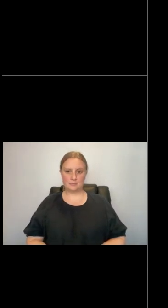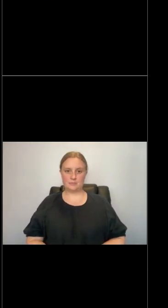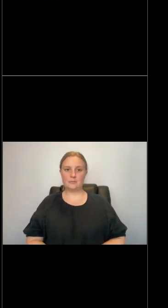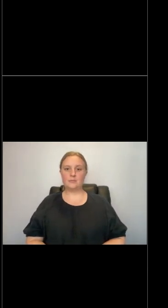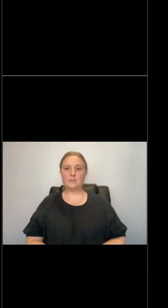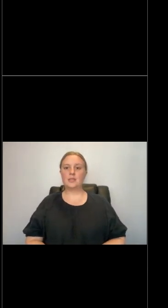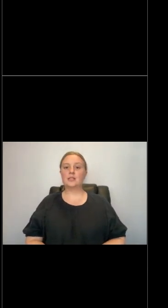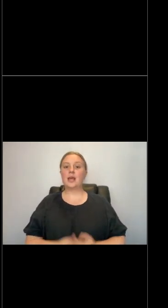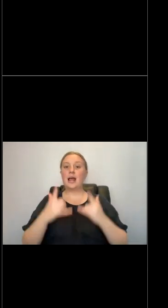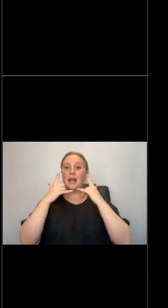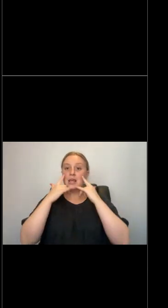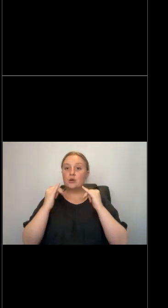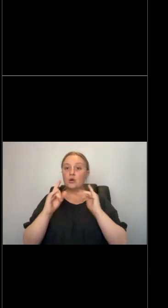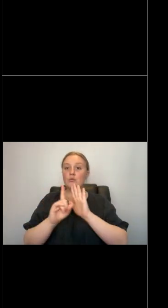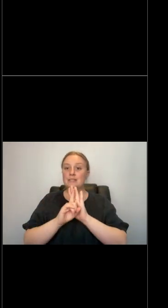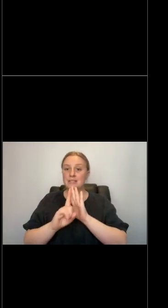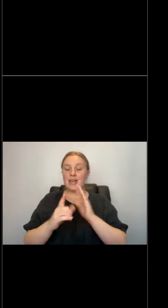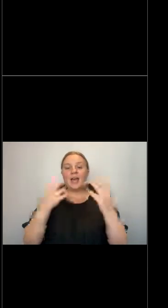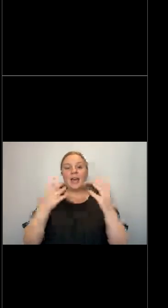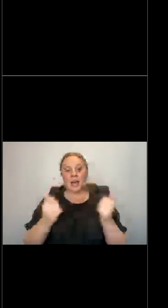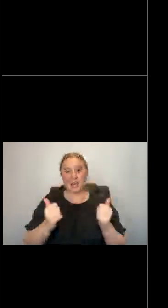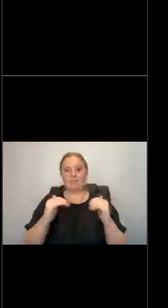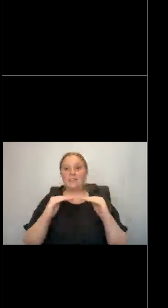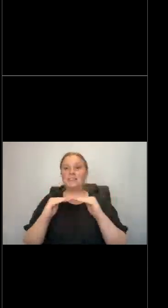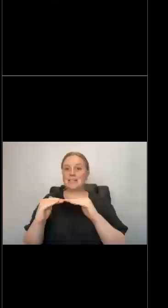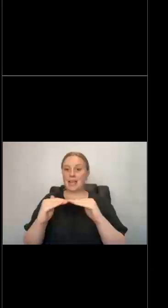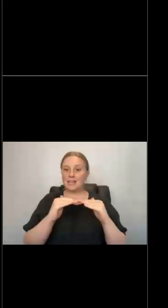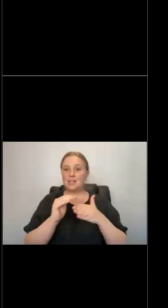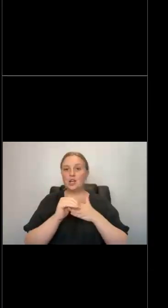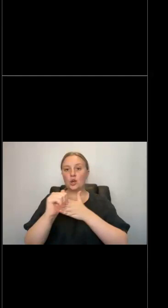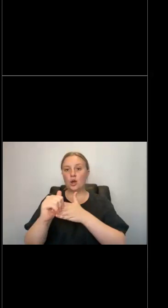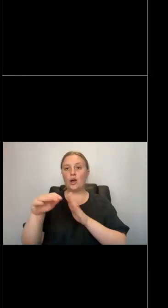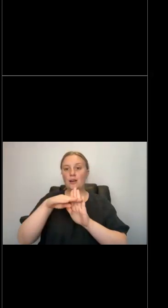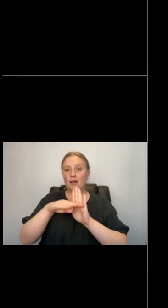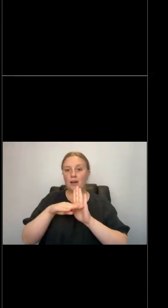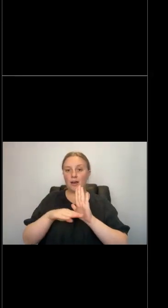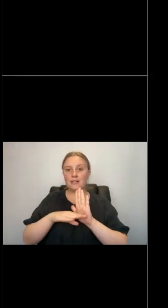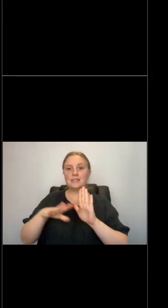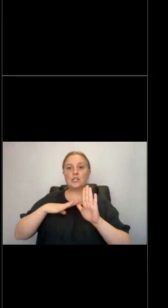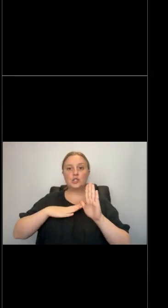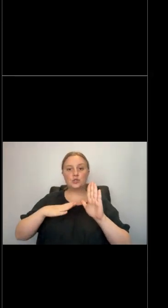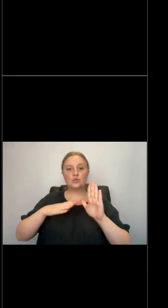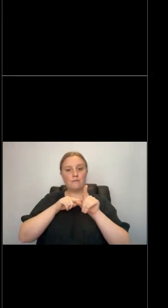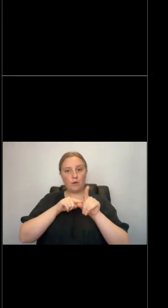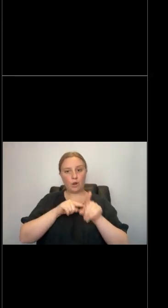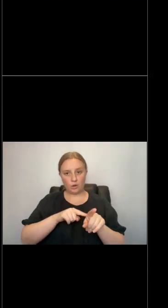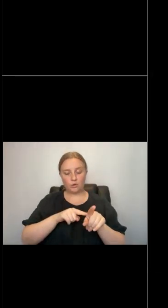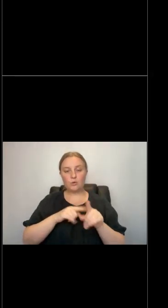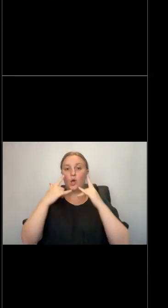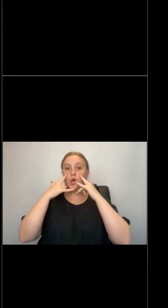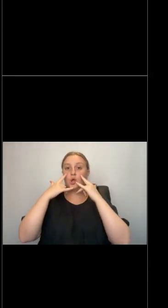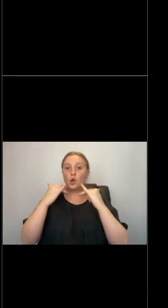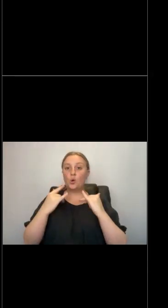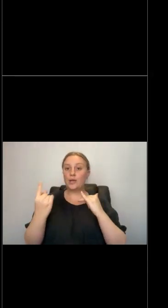there are standards and guidelines that need to be followed. Lawyers representing persons in the tribunal